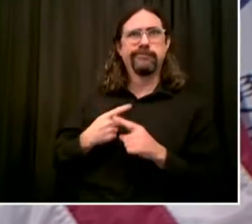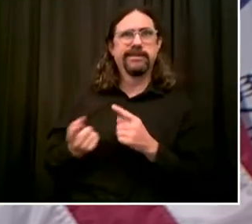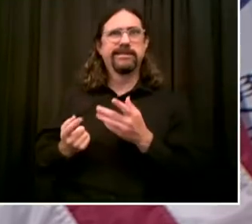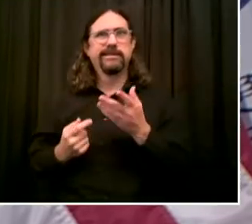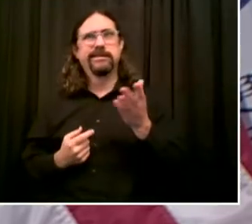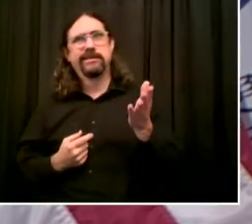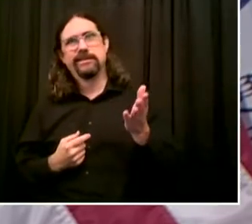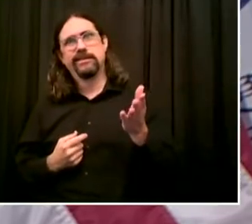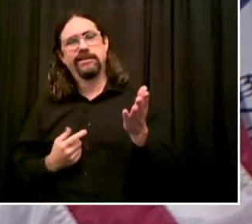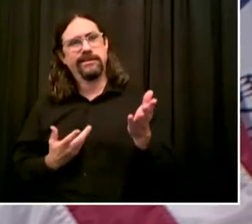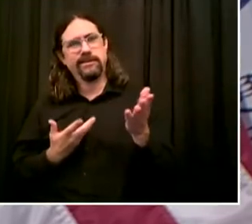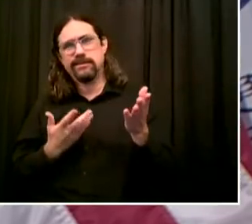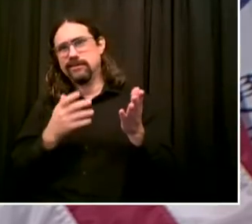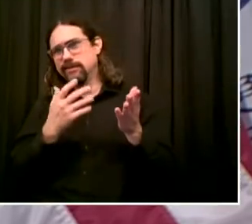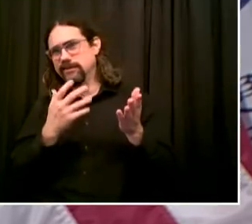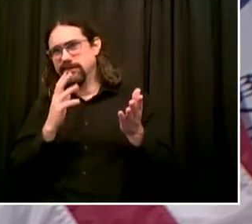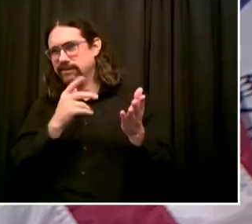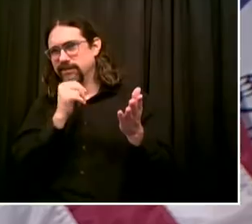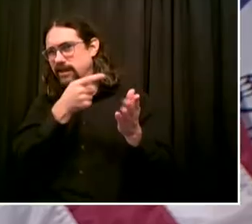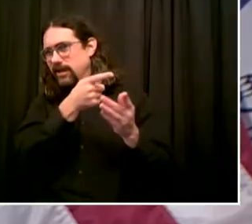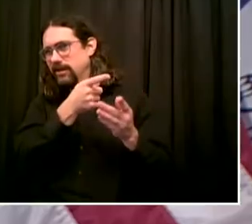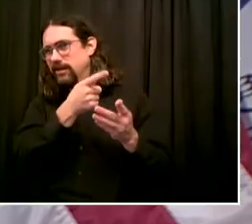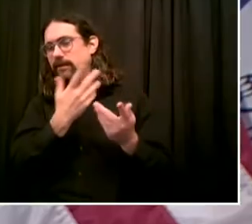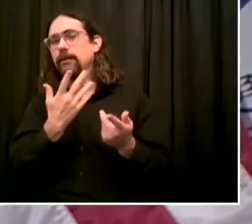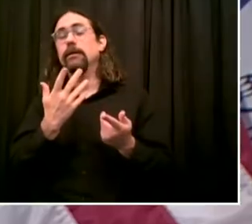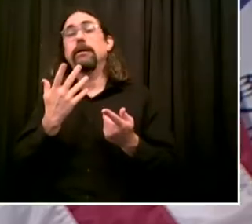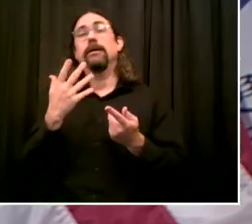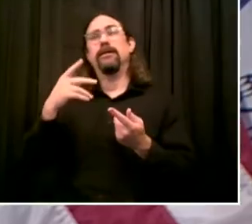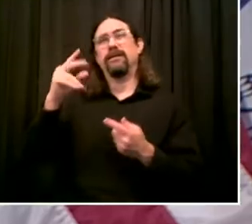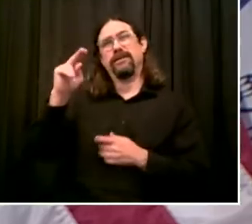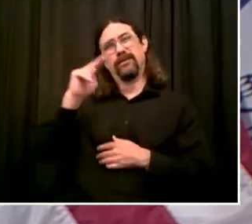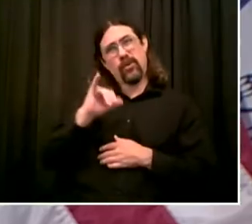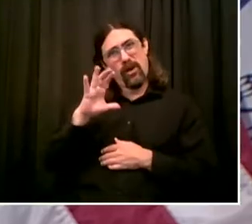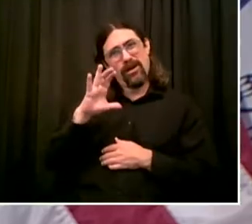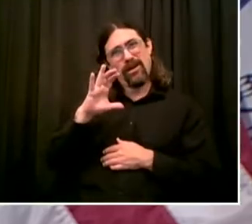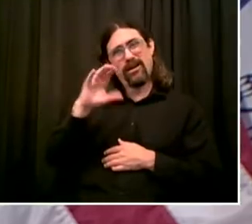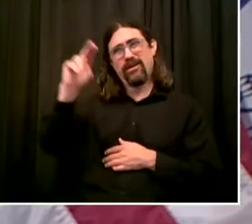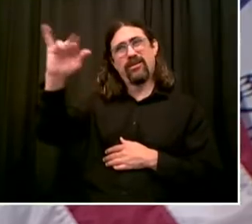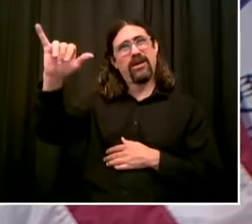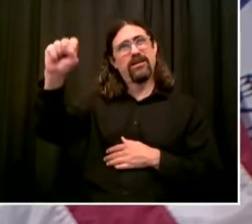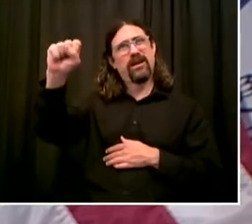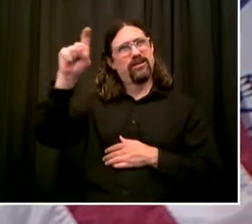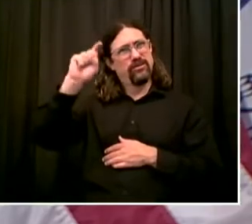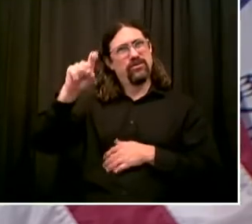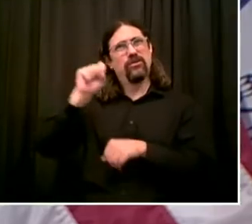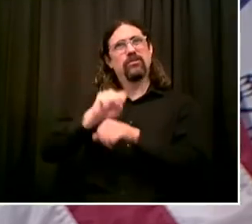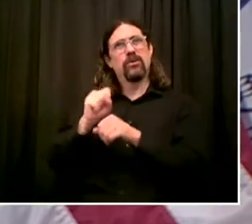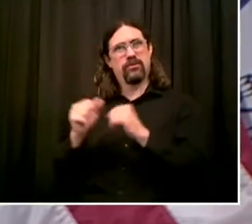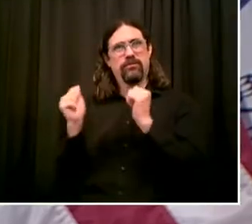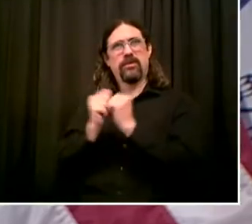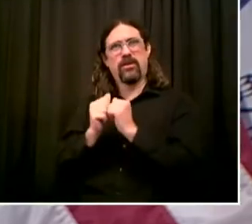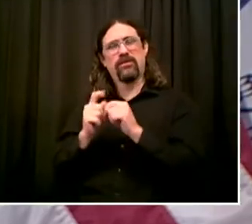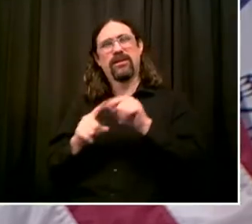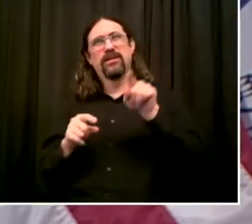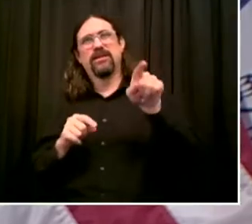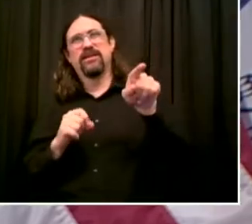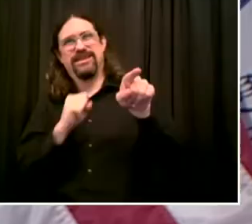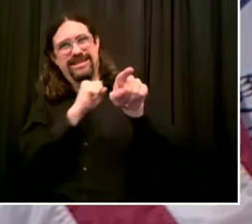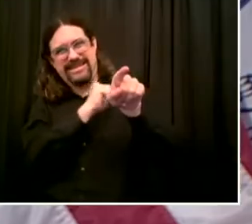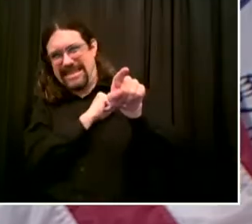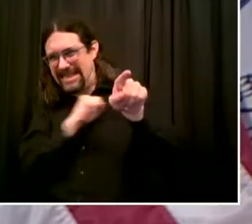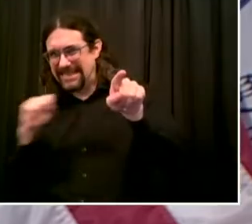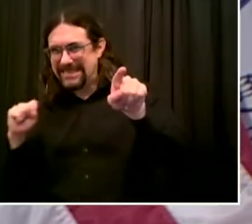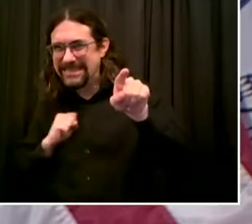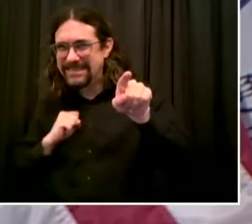WE ARE ALL 7ÌlHERE TOGETHER. 4: